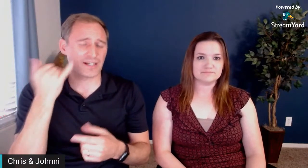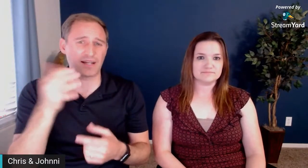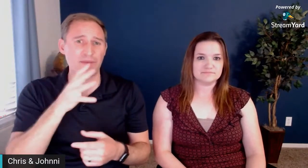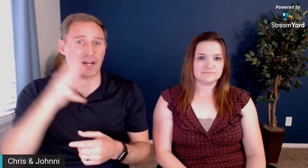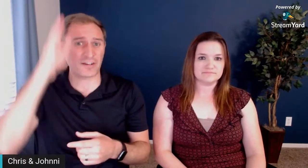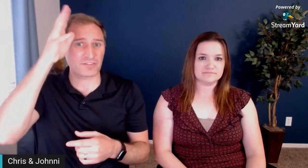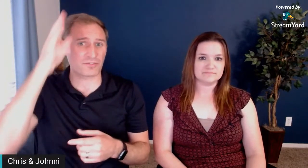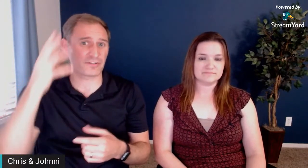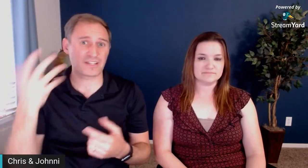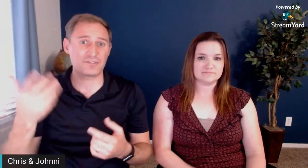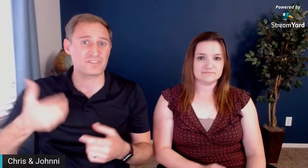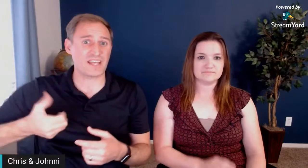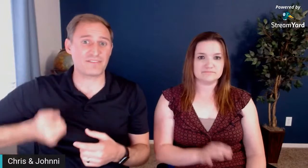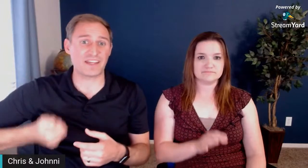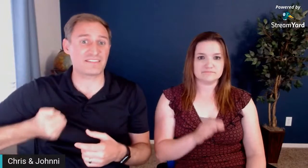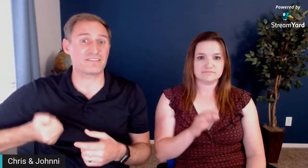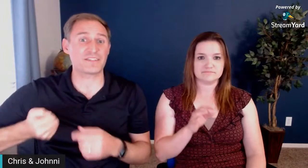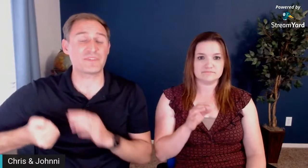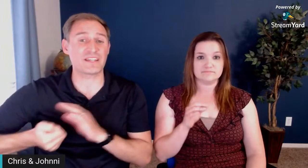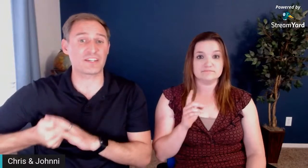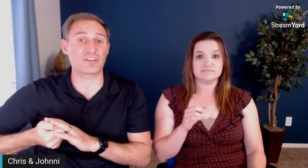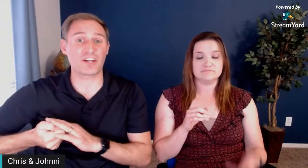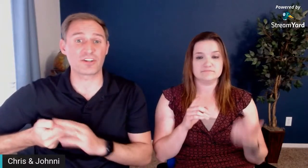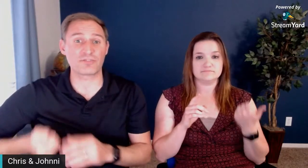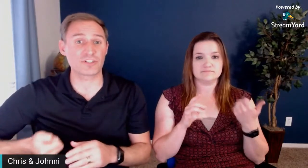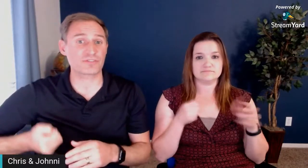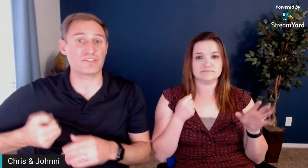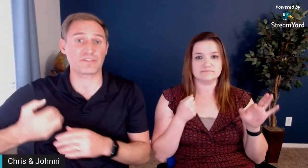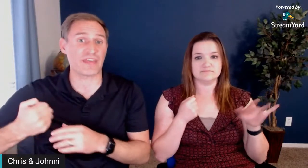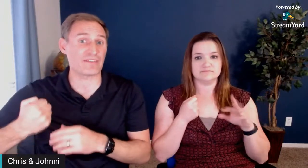a parent or like you just have like something like you're carrying groceries or if you have